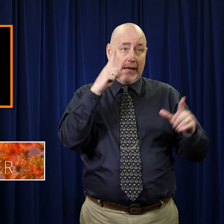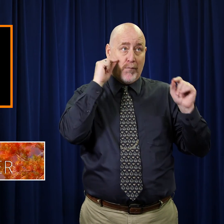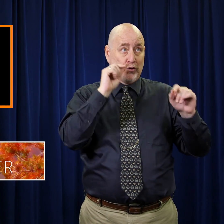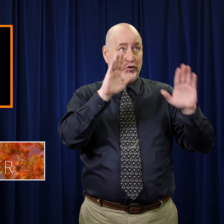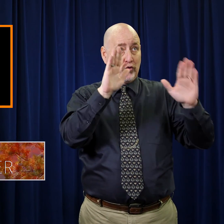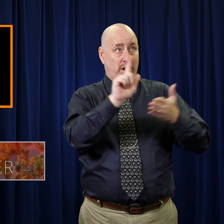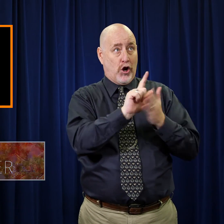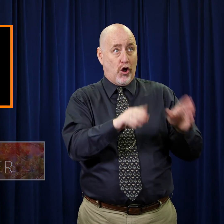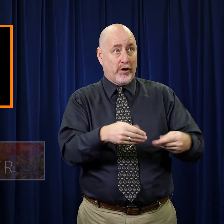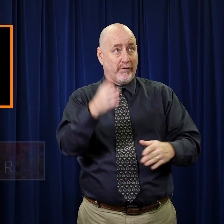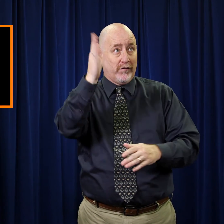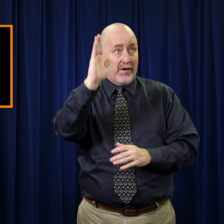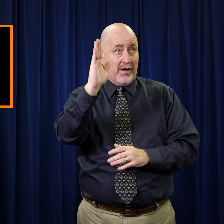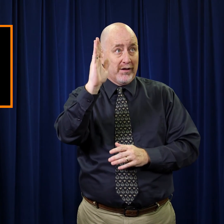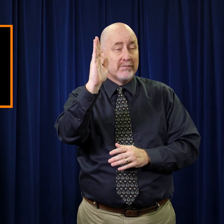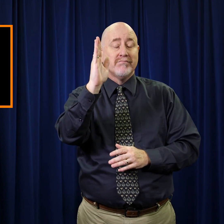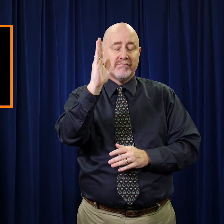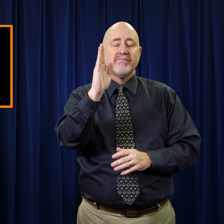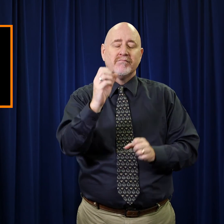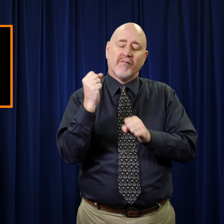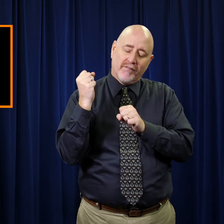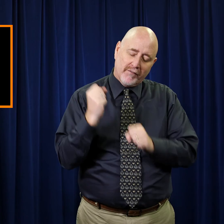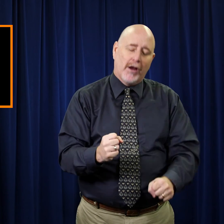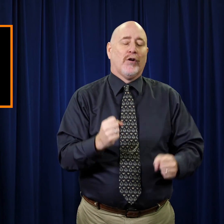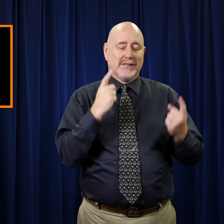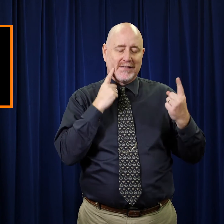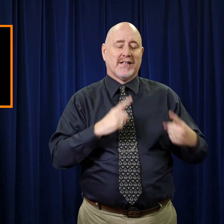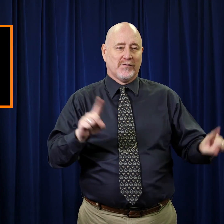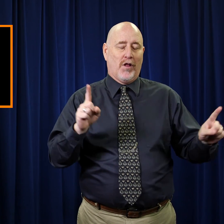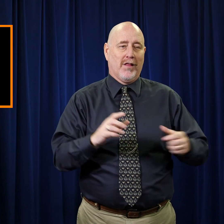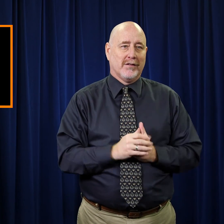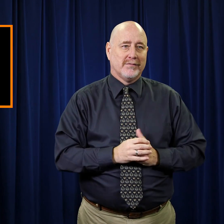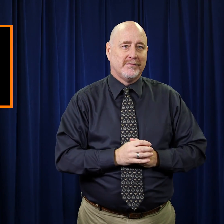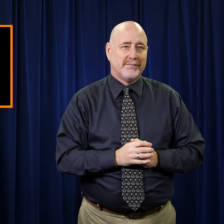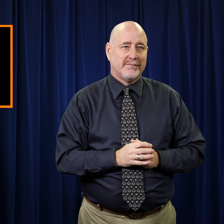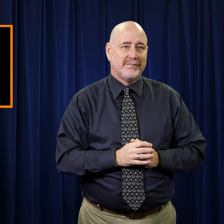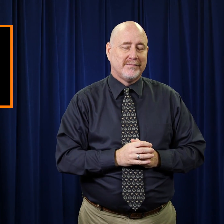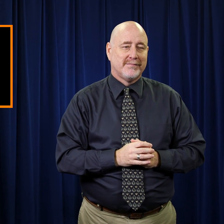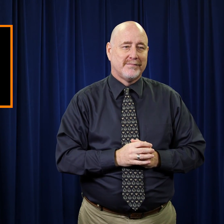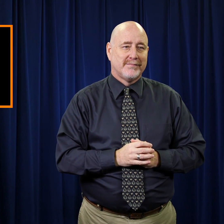would say Moses, the great law giver of God, was very successful.